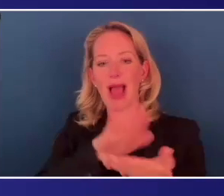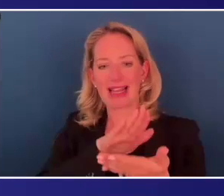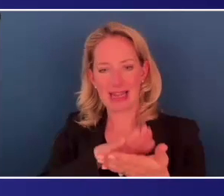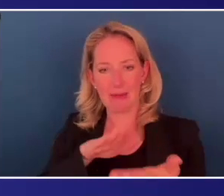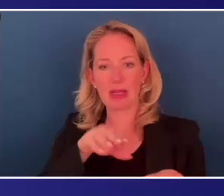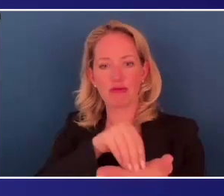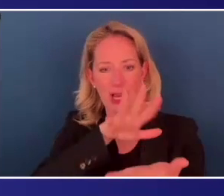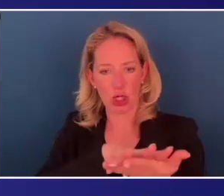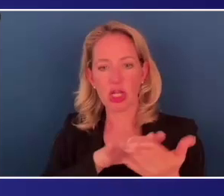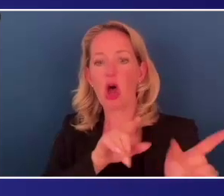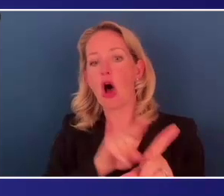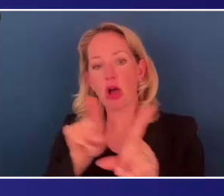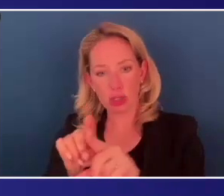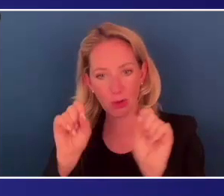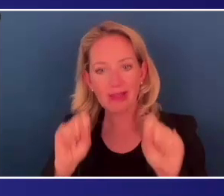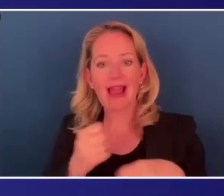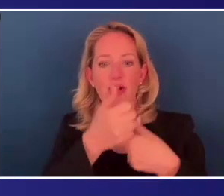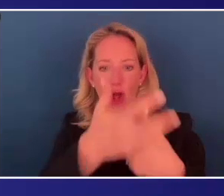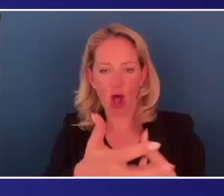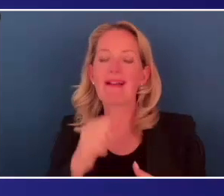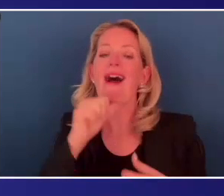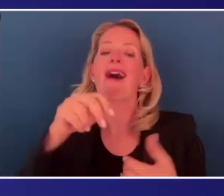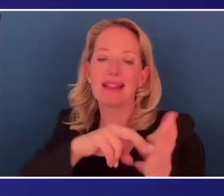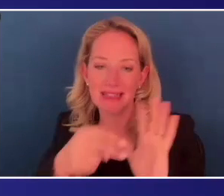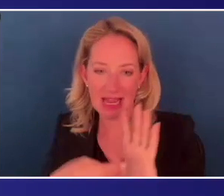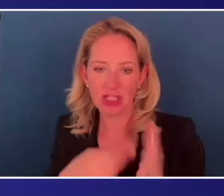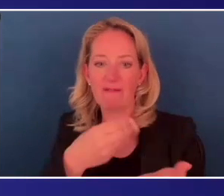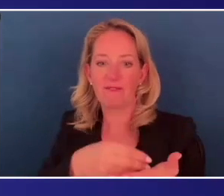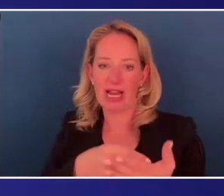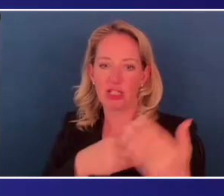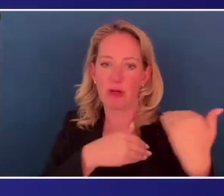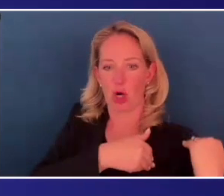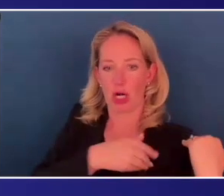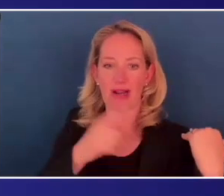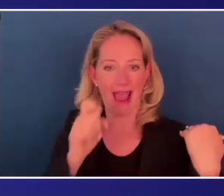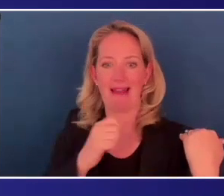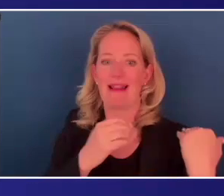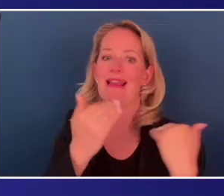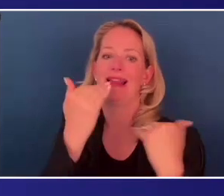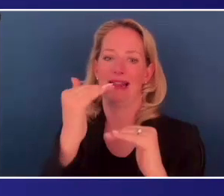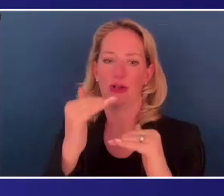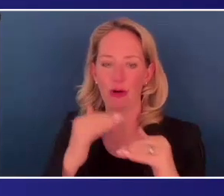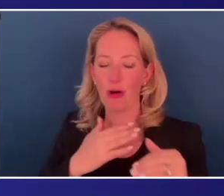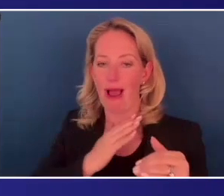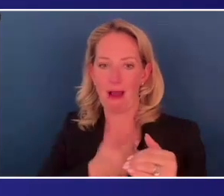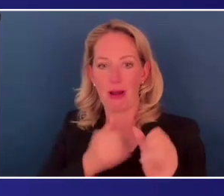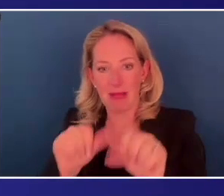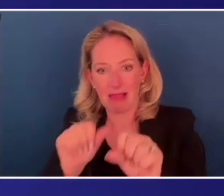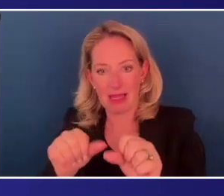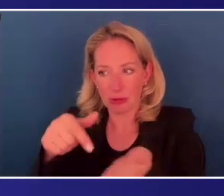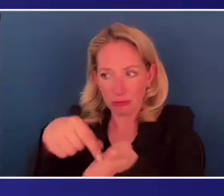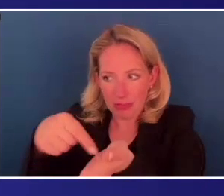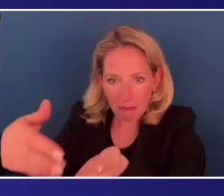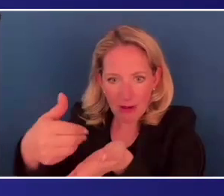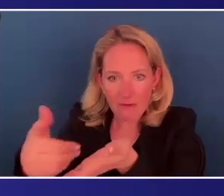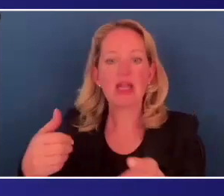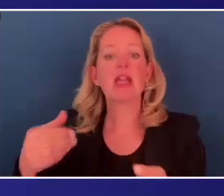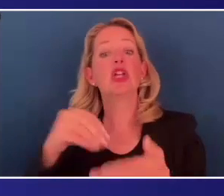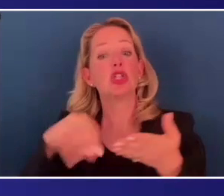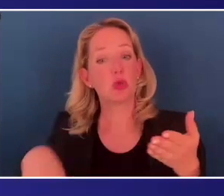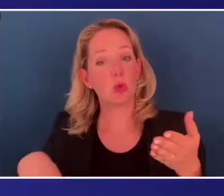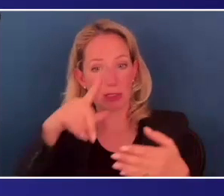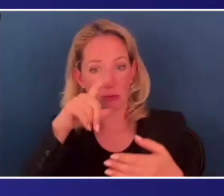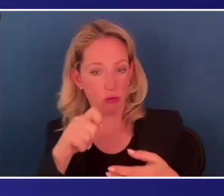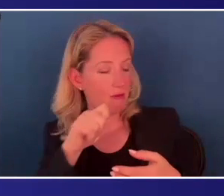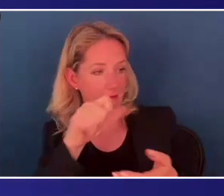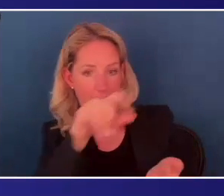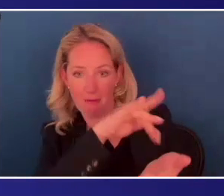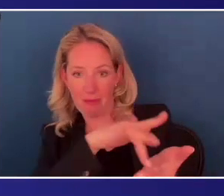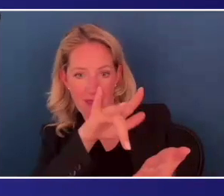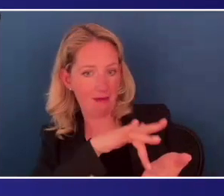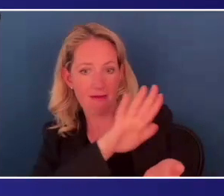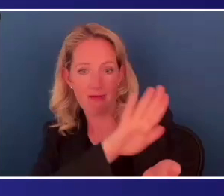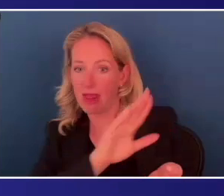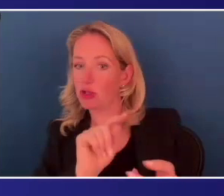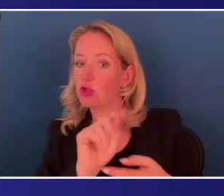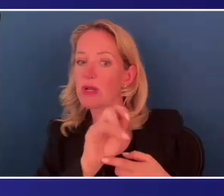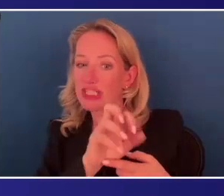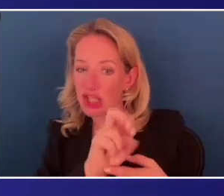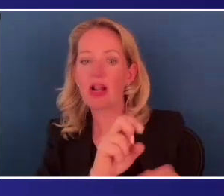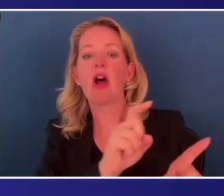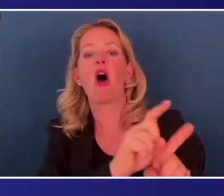Students who fall behind on tuition payments are often at greater risk of defaulting on their loans after graduation.